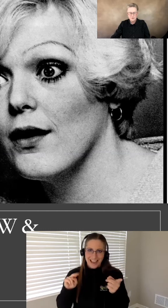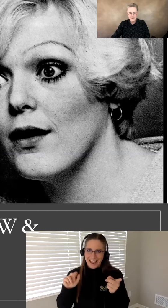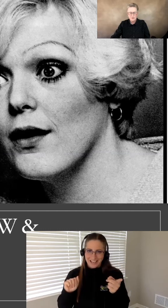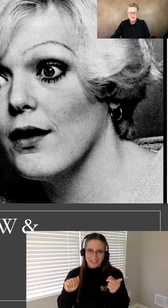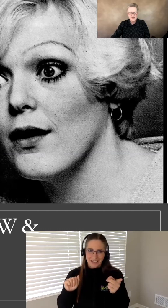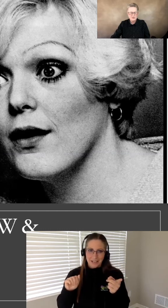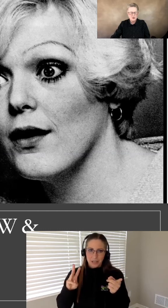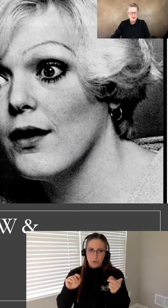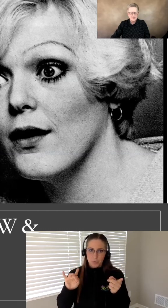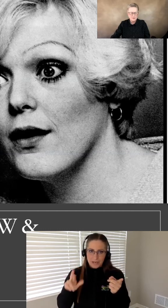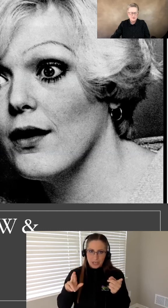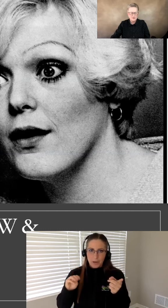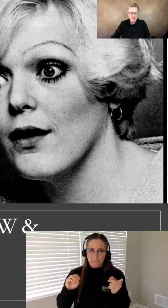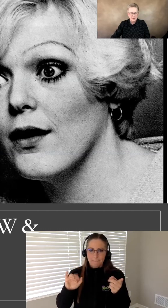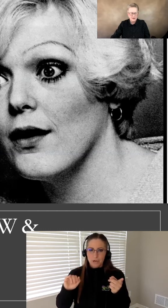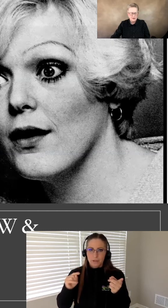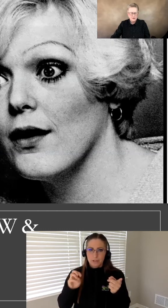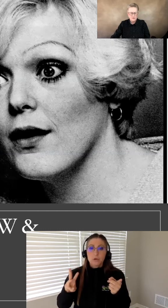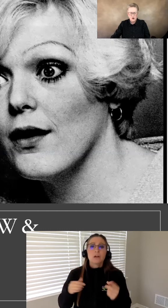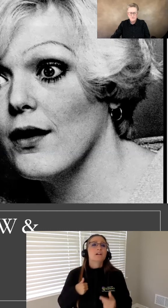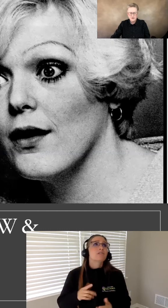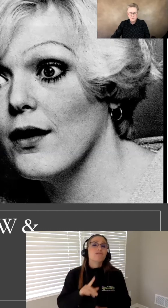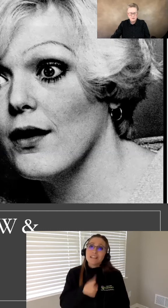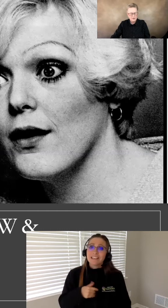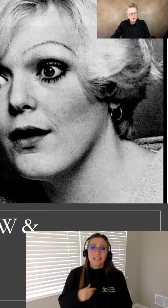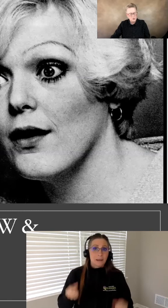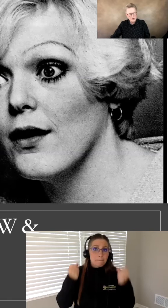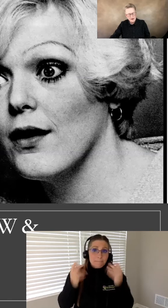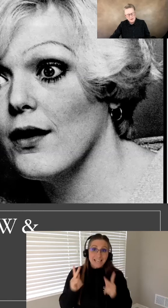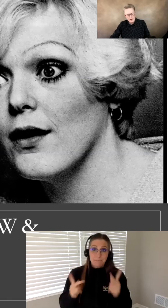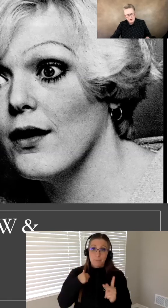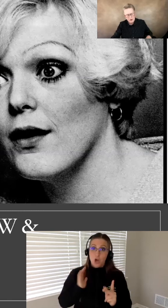and we just have so many people to thank for our field now there's one area in our